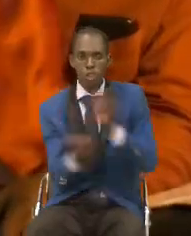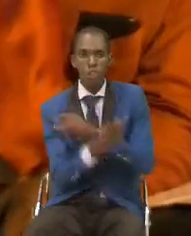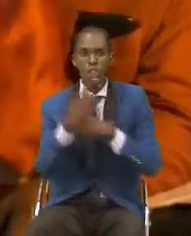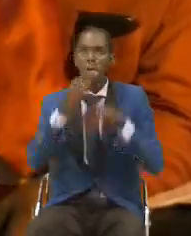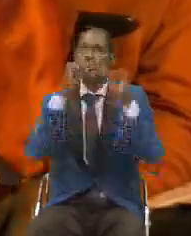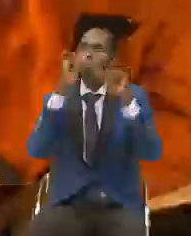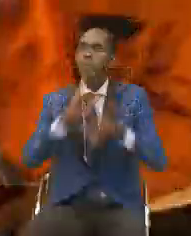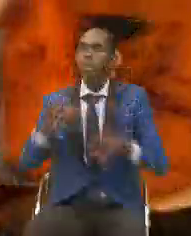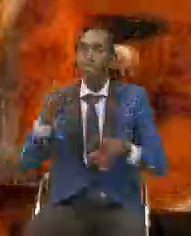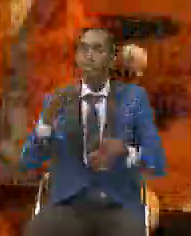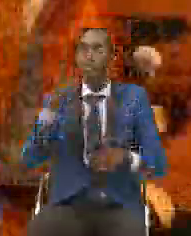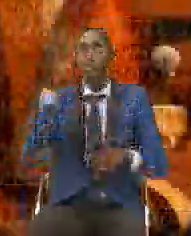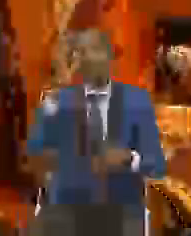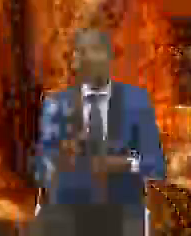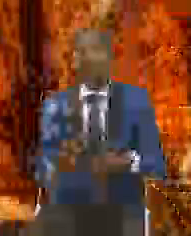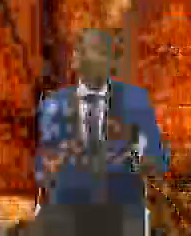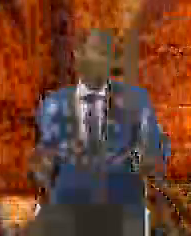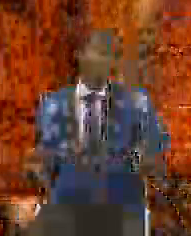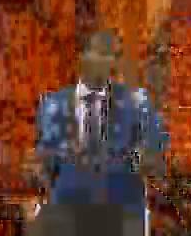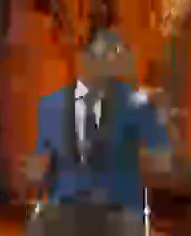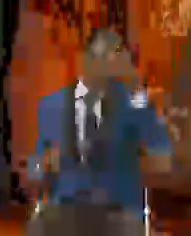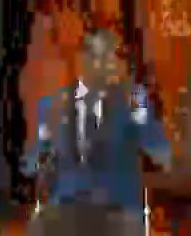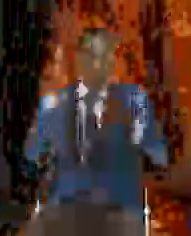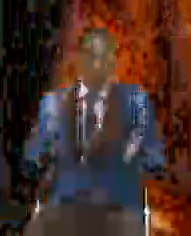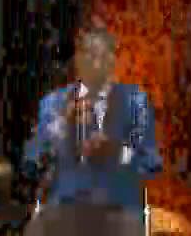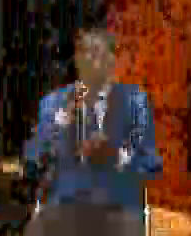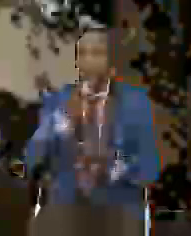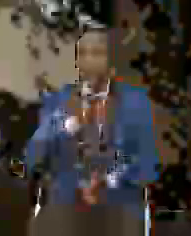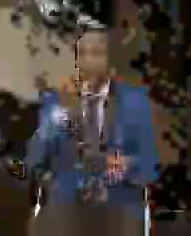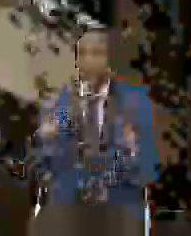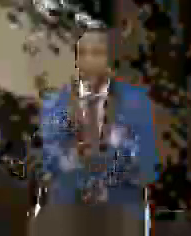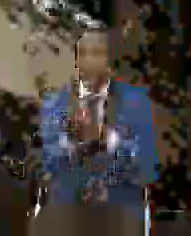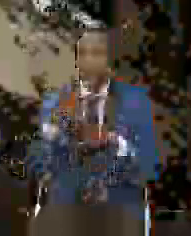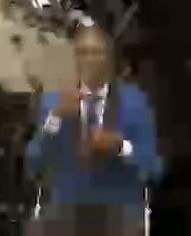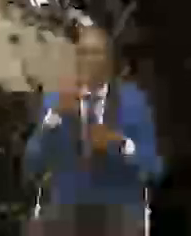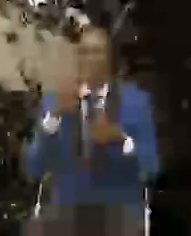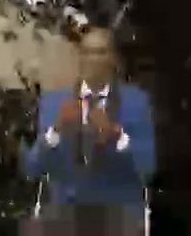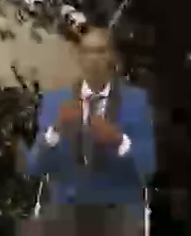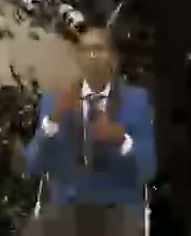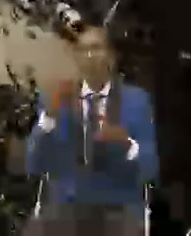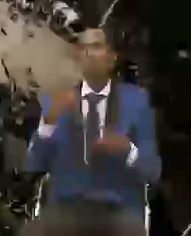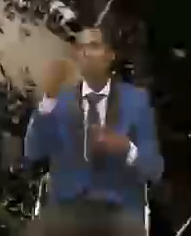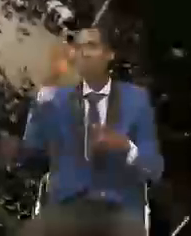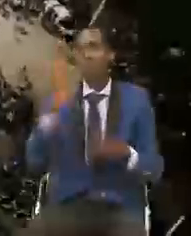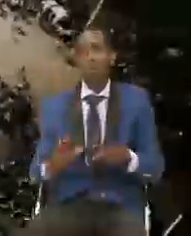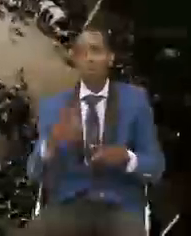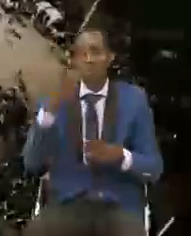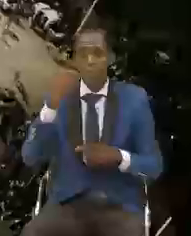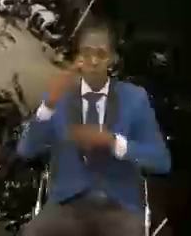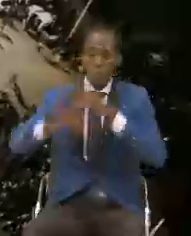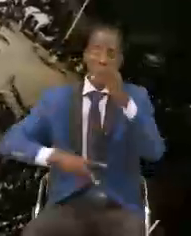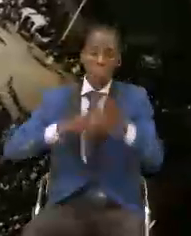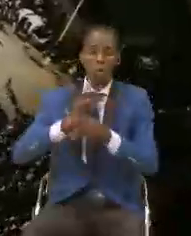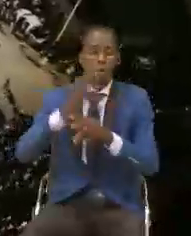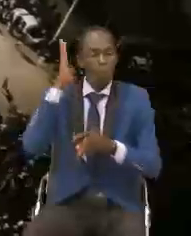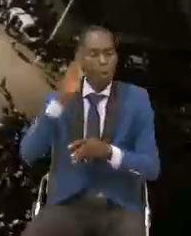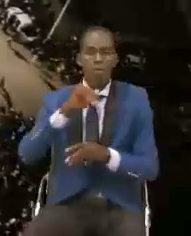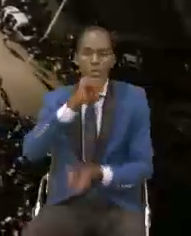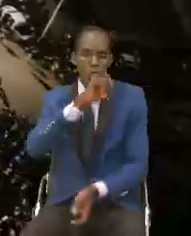your enemies will not reverse the blessing of god satan will not reverse the blessing of god